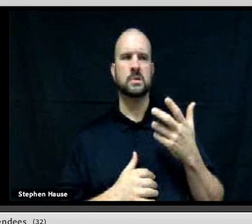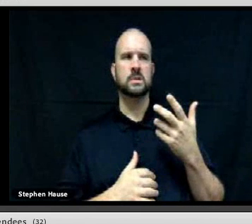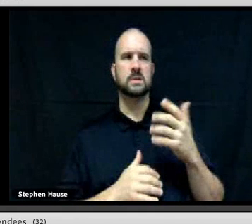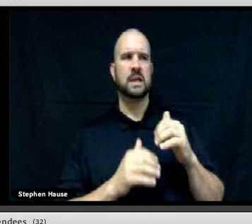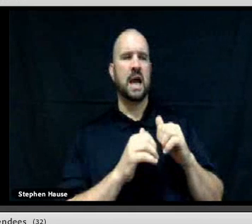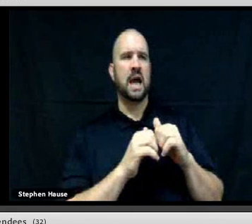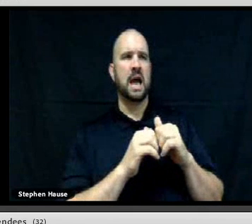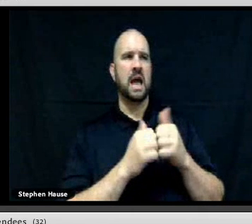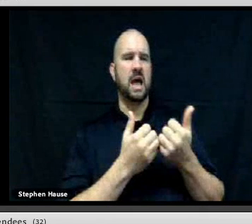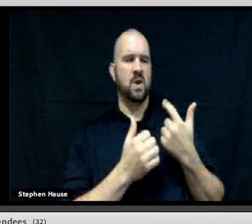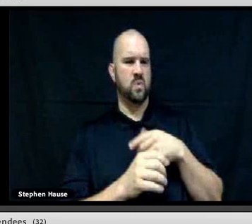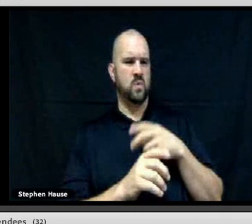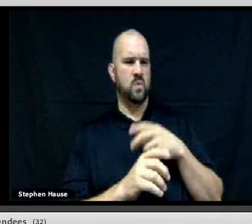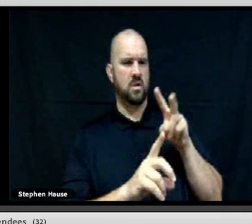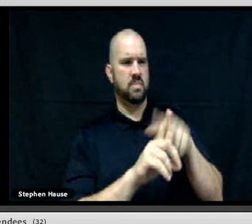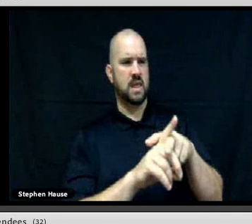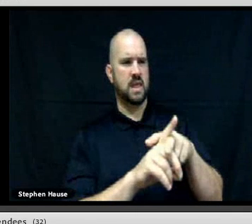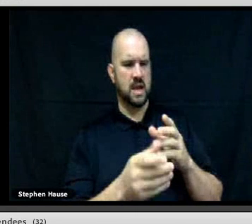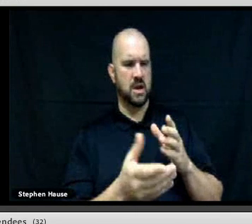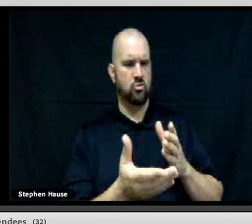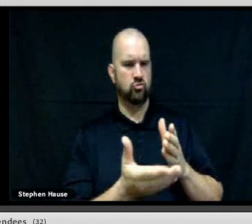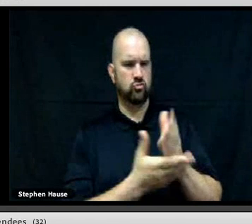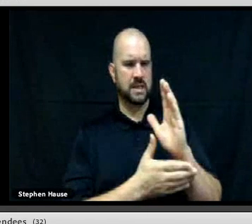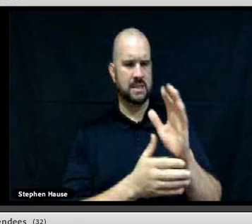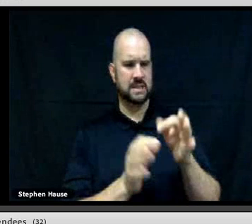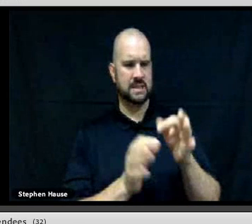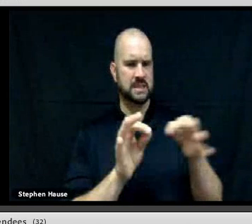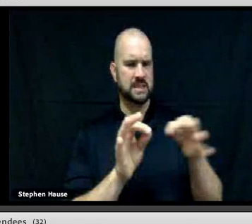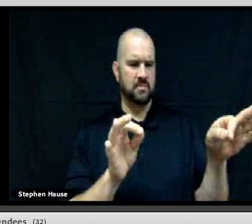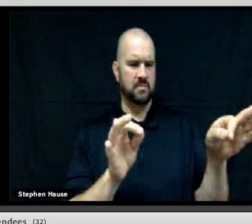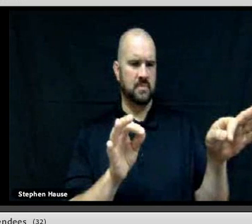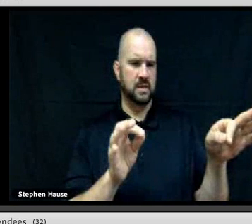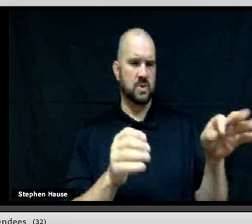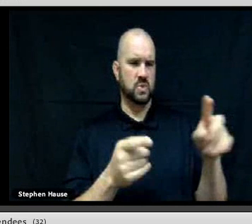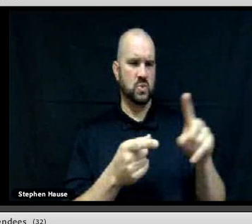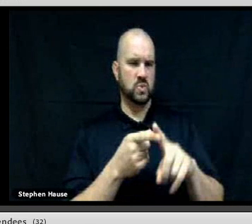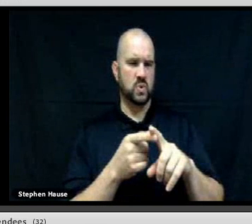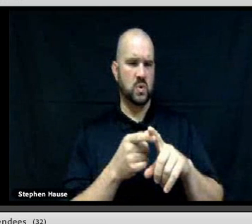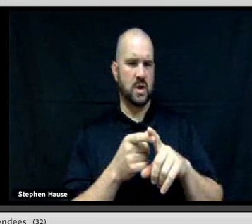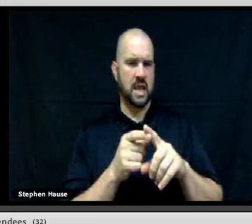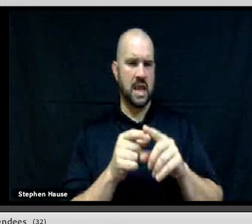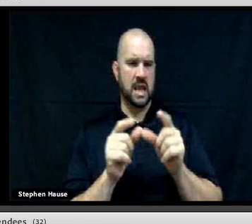to a tiny digital object. I know it's not the full digital object,